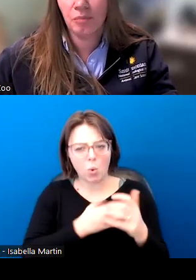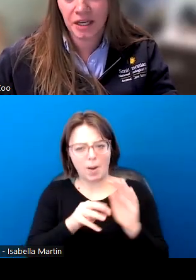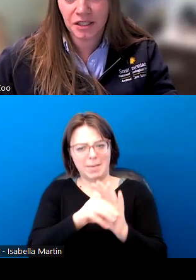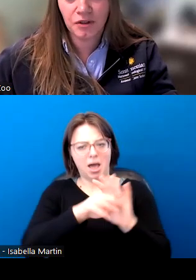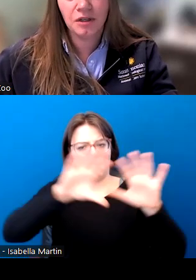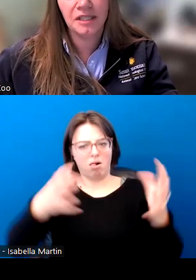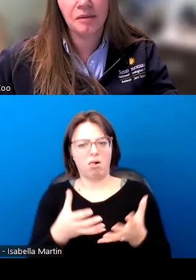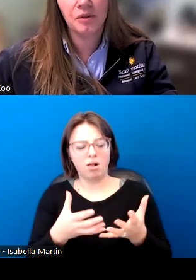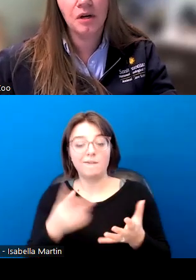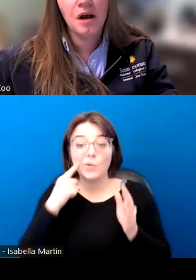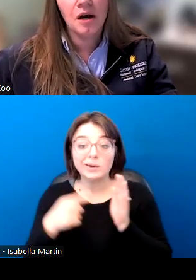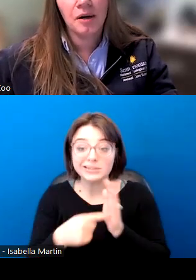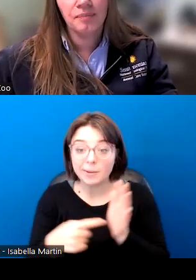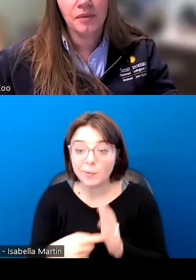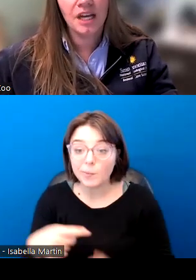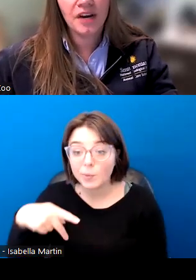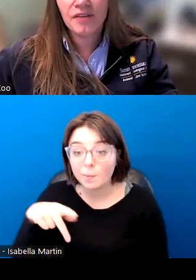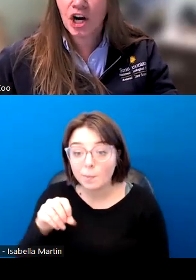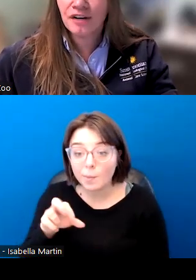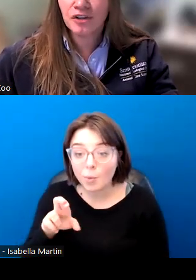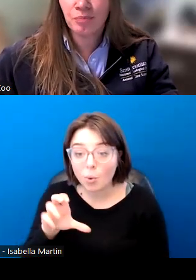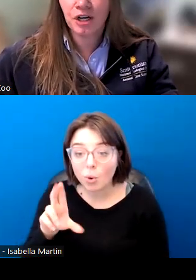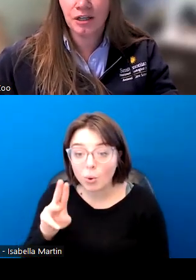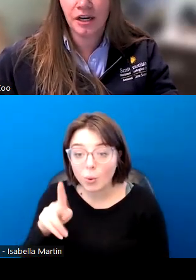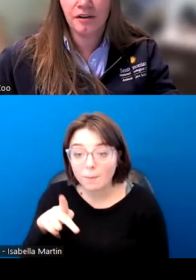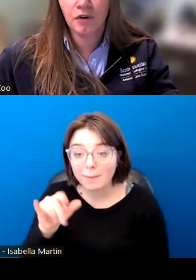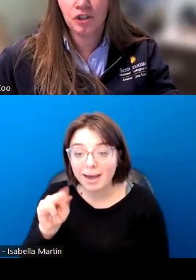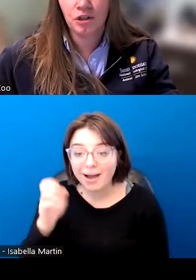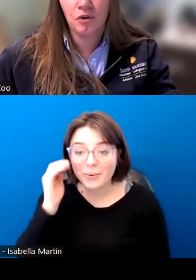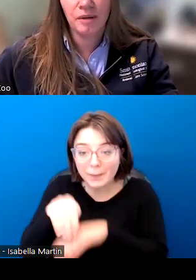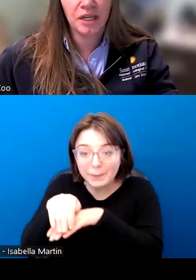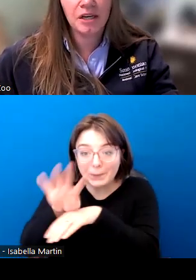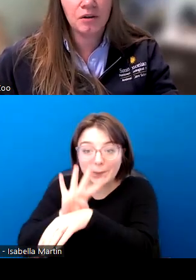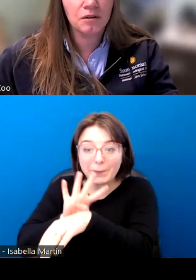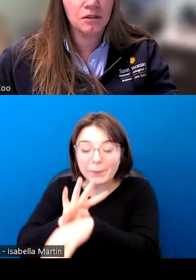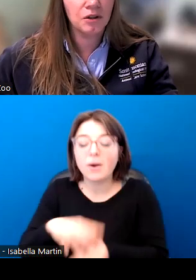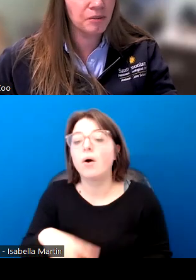pandas. For example um if I have a carnivorous bird like a vulture or maybe an eagle you know am